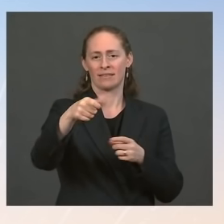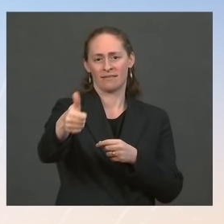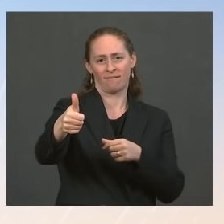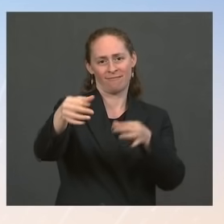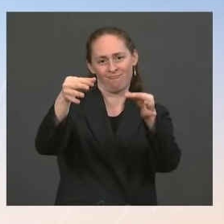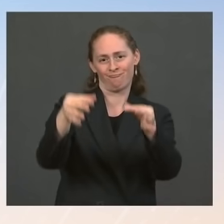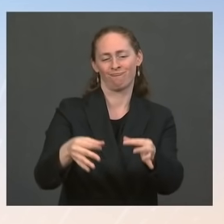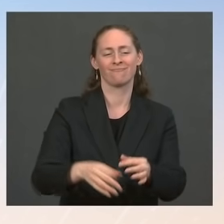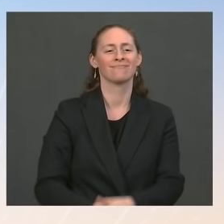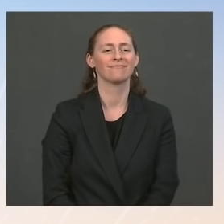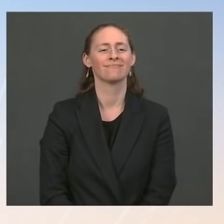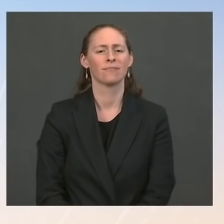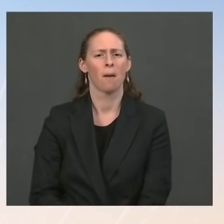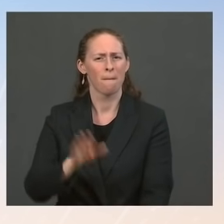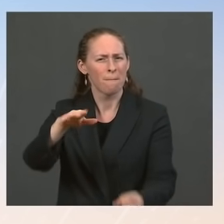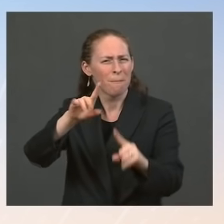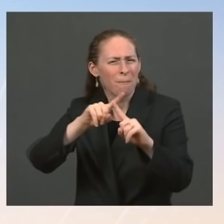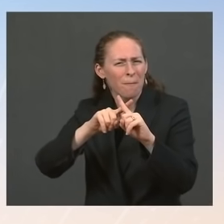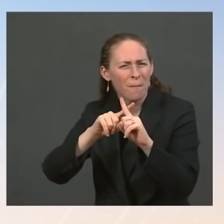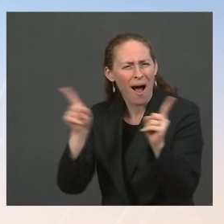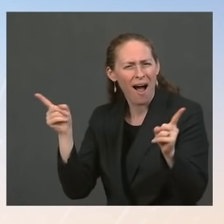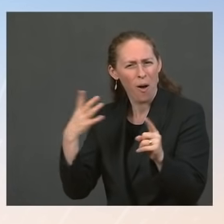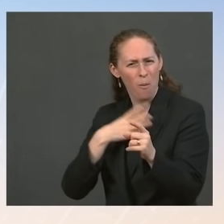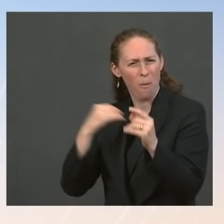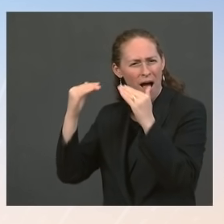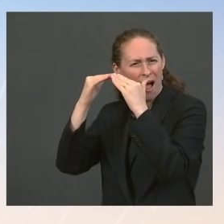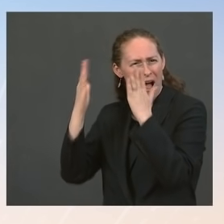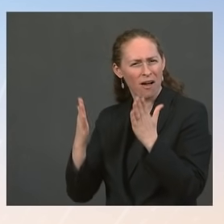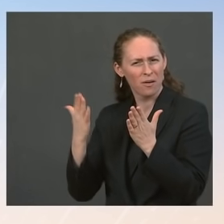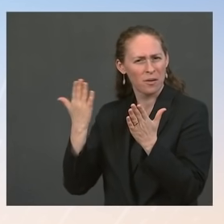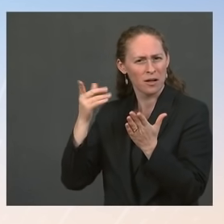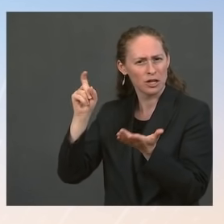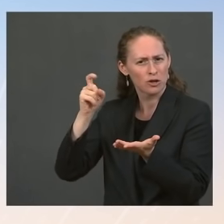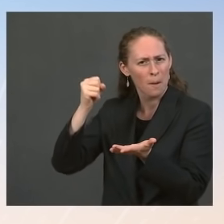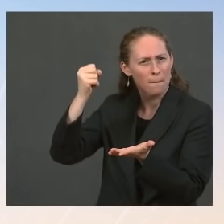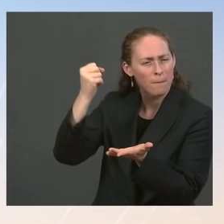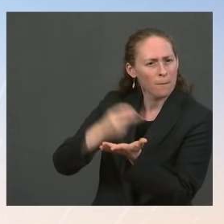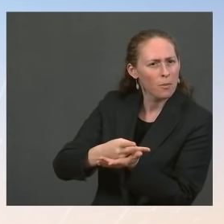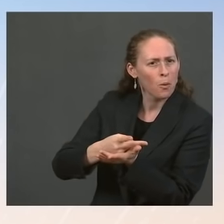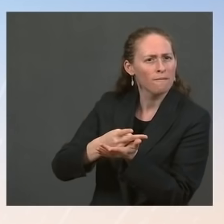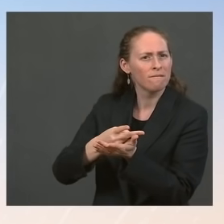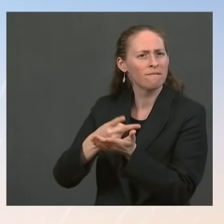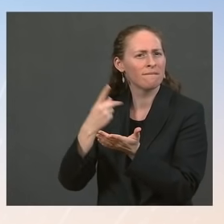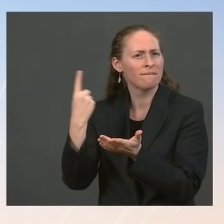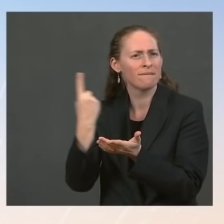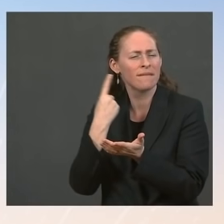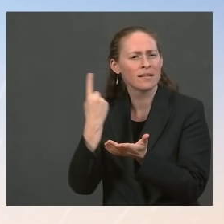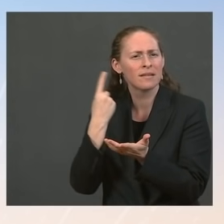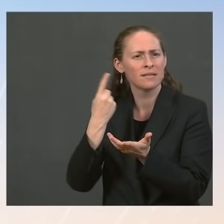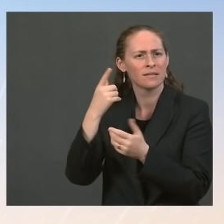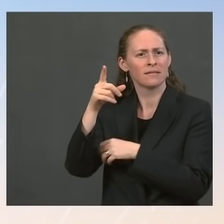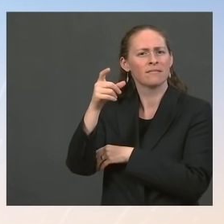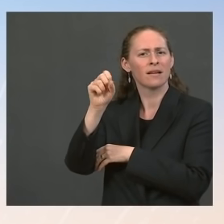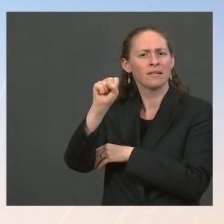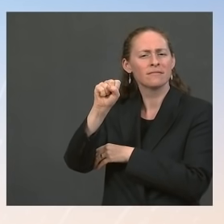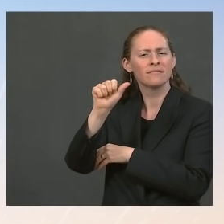Does the White House not have to sign off on any time an SAO -- senior administration official -- sorry -- speaks to the press?